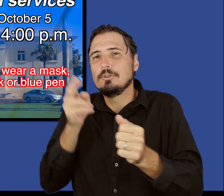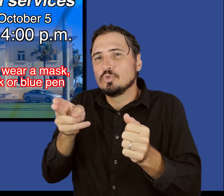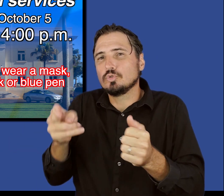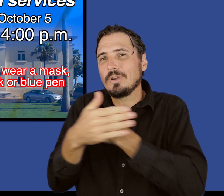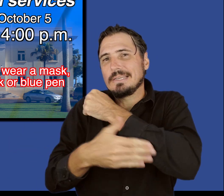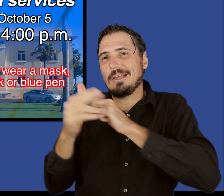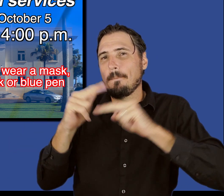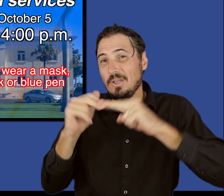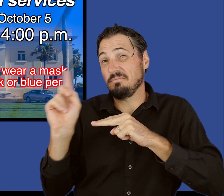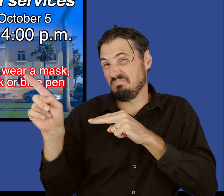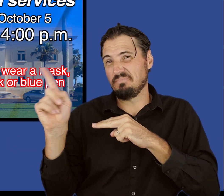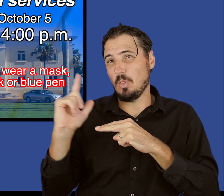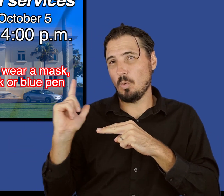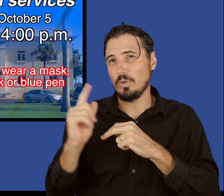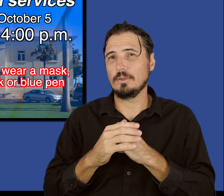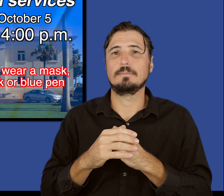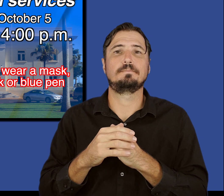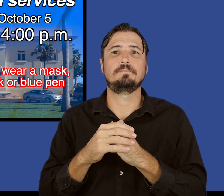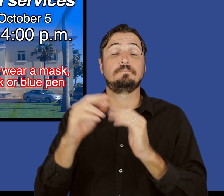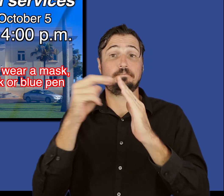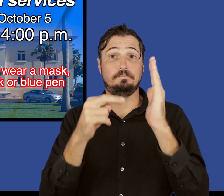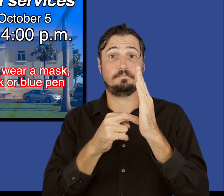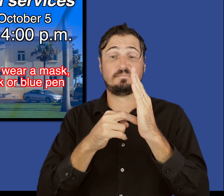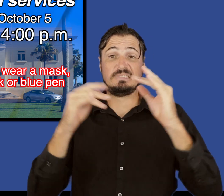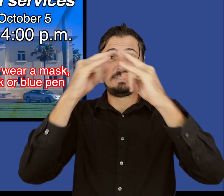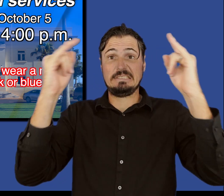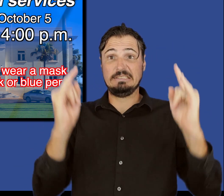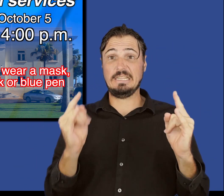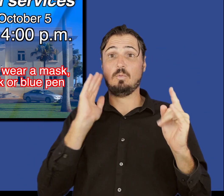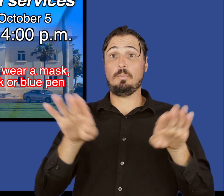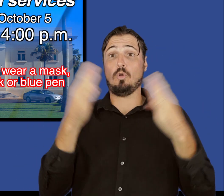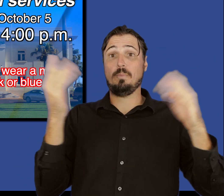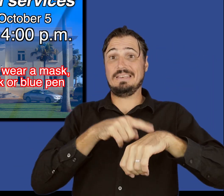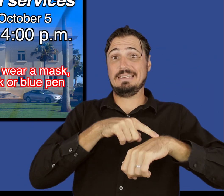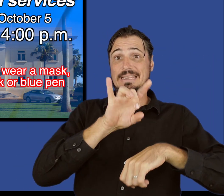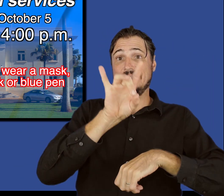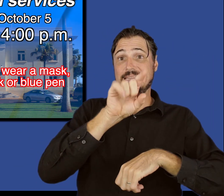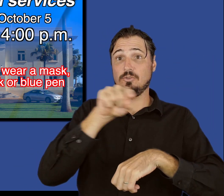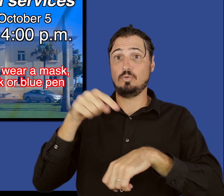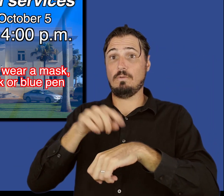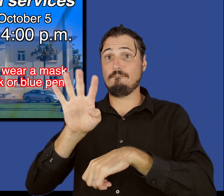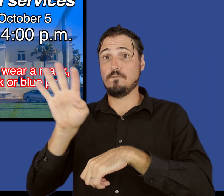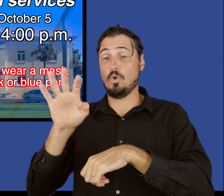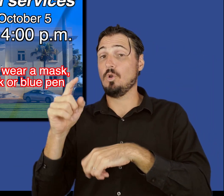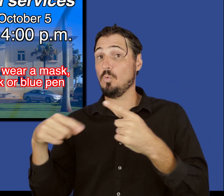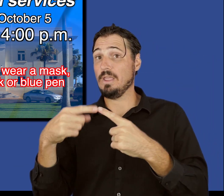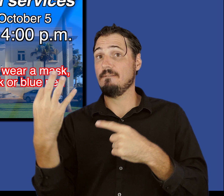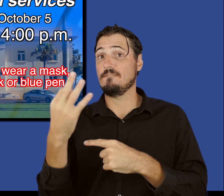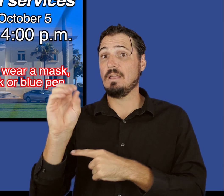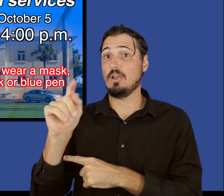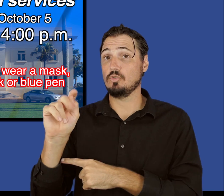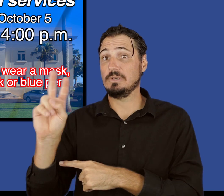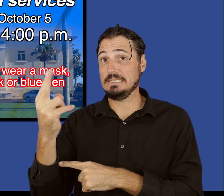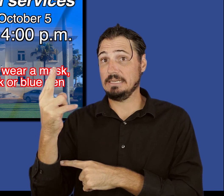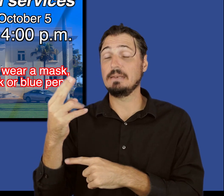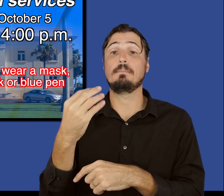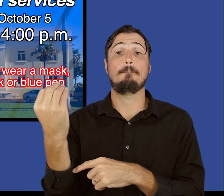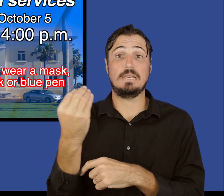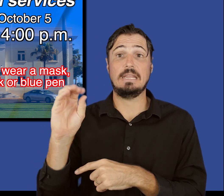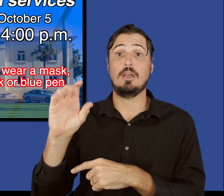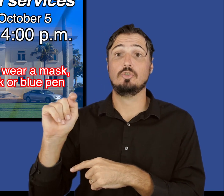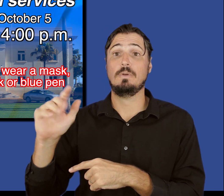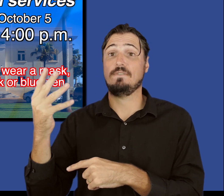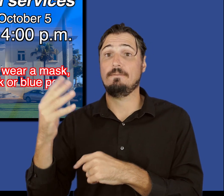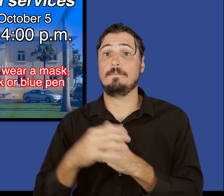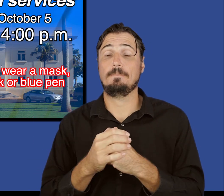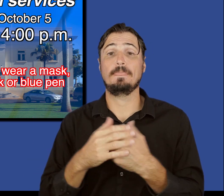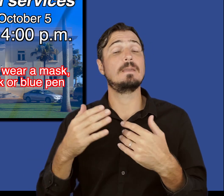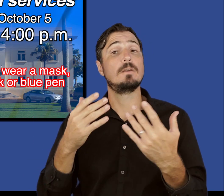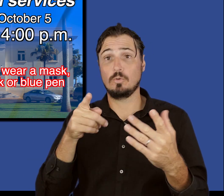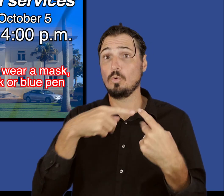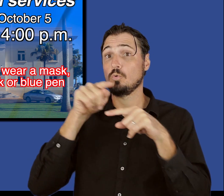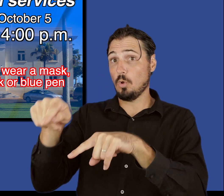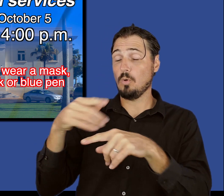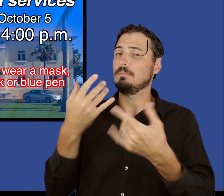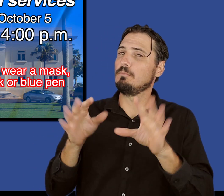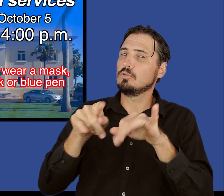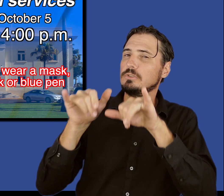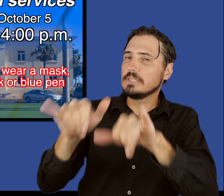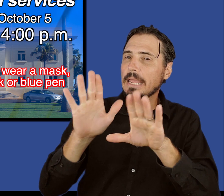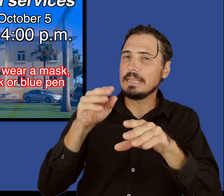The registration tent will be open from 8 a.m. to 4 p.m. on Friday, October 2 and Monday, October 5. Please remain in your vehicle, wear a mask, and bring your own black or blue pen. Election